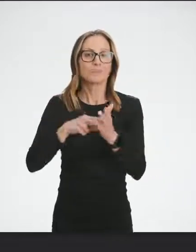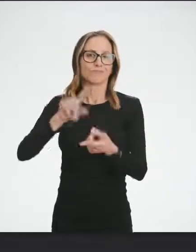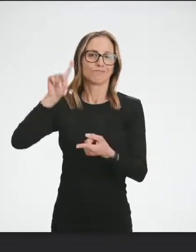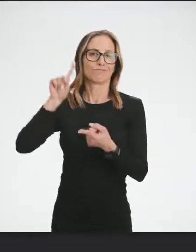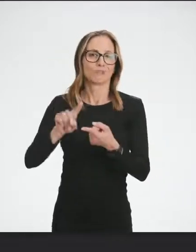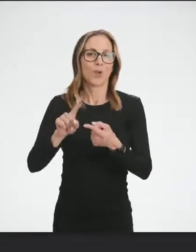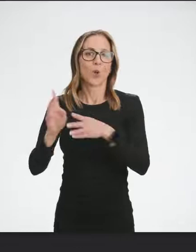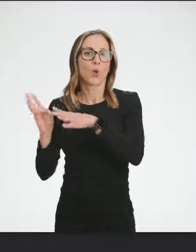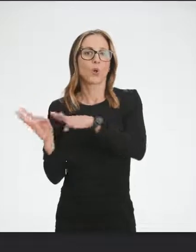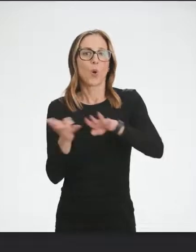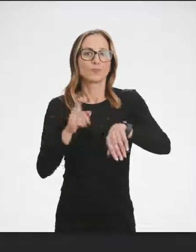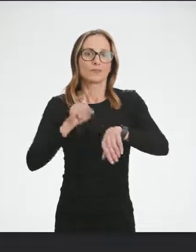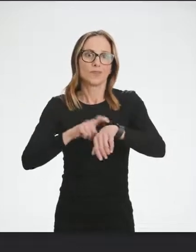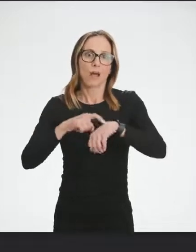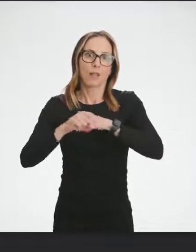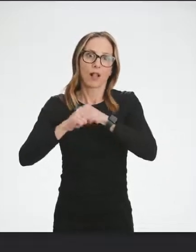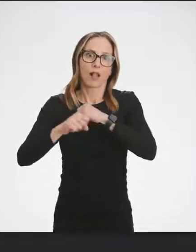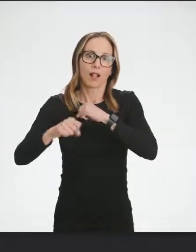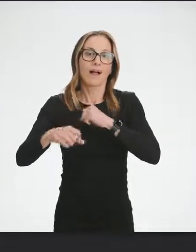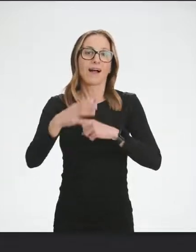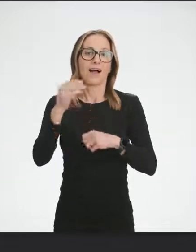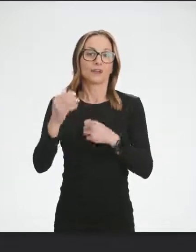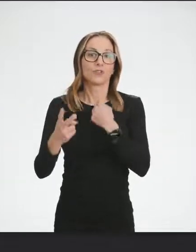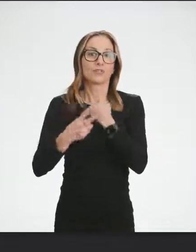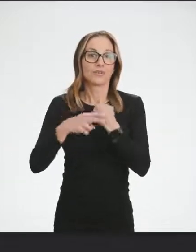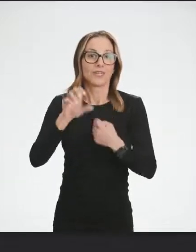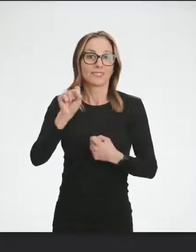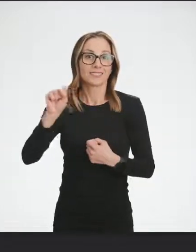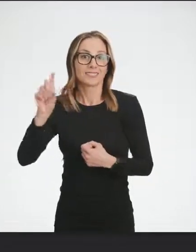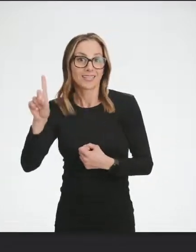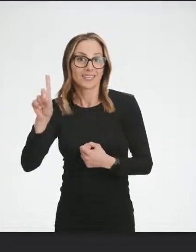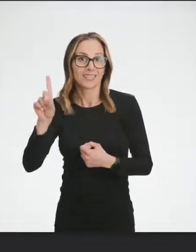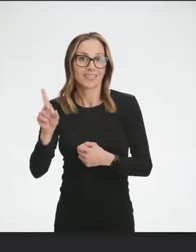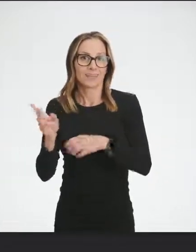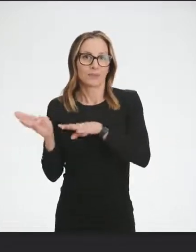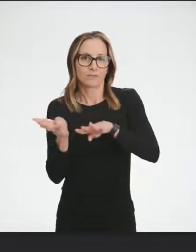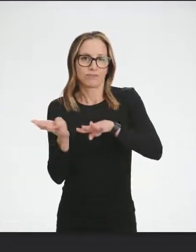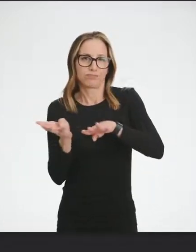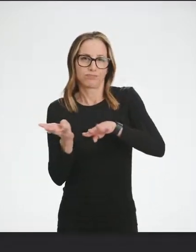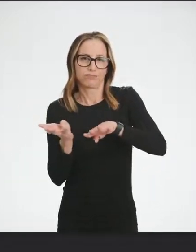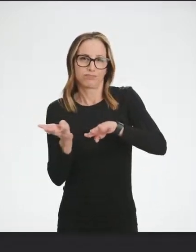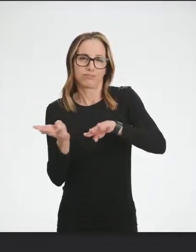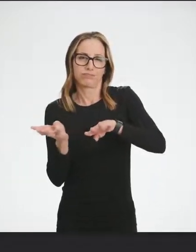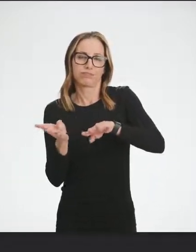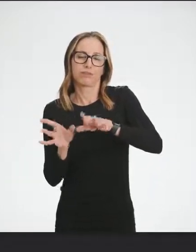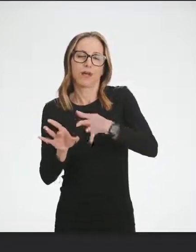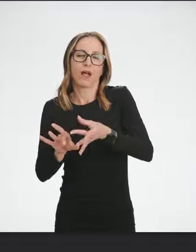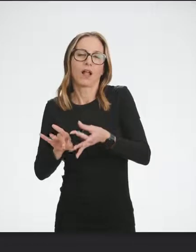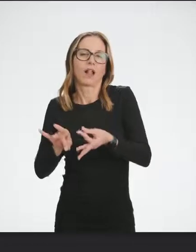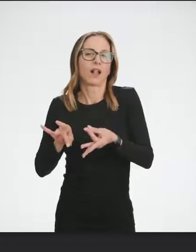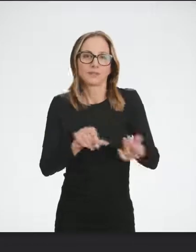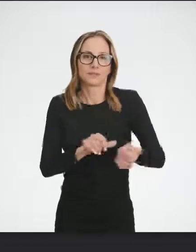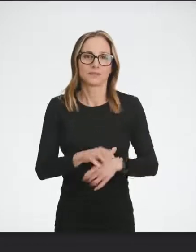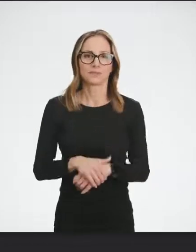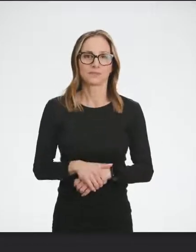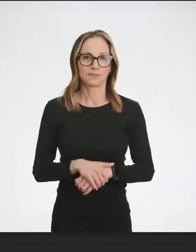the high-speed SSD storage that ships with every Apple silicon Mac has enough requests in its queues to maximize throughput.